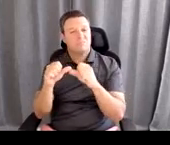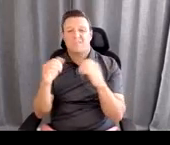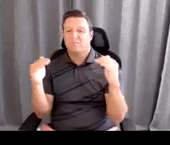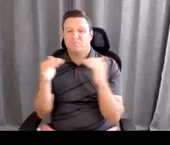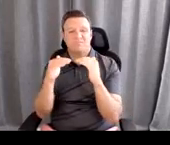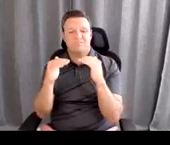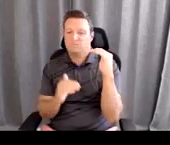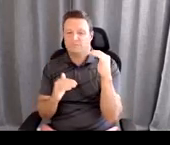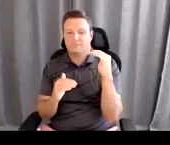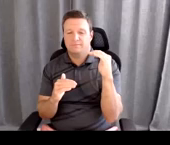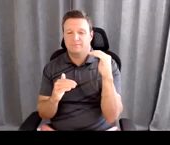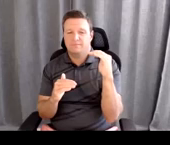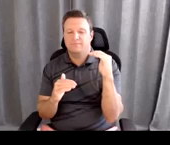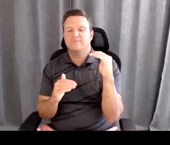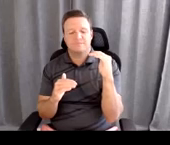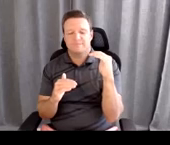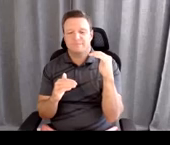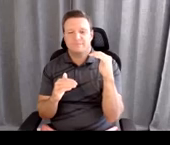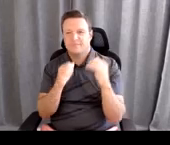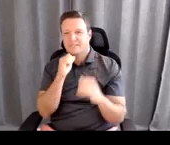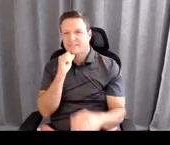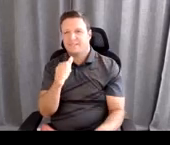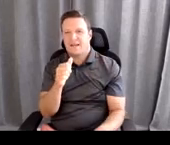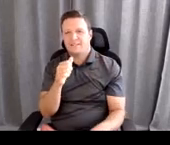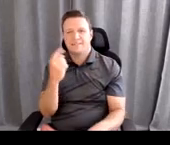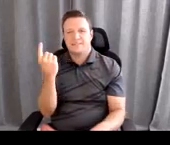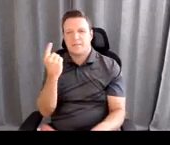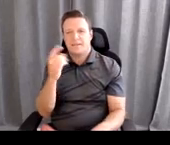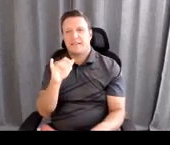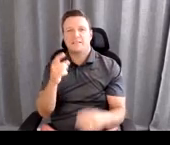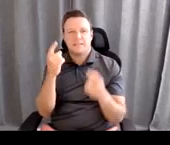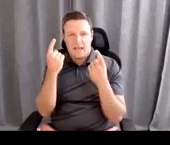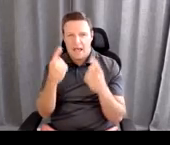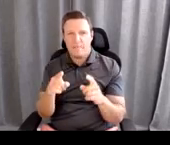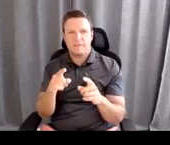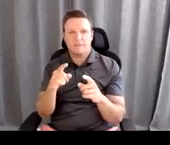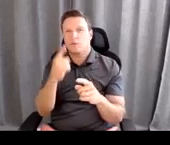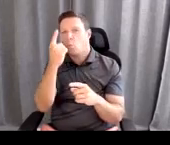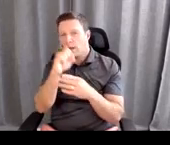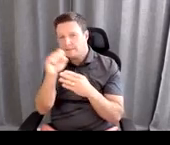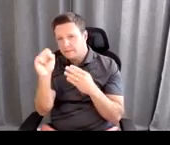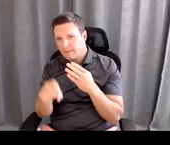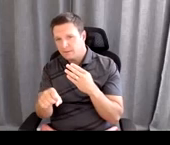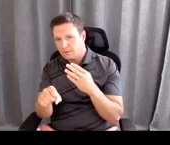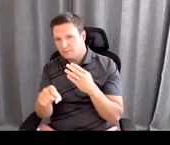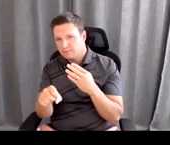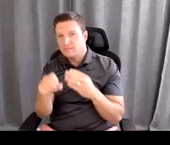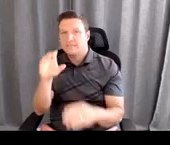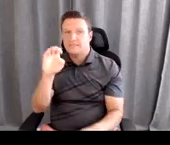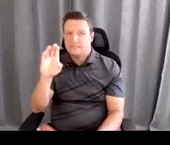This is not, as I'll talk about in a second. This is not something that just happens within a semester with the seasonal approach.